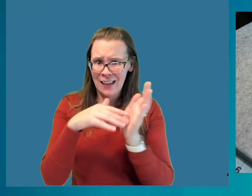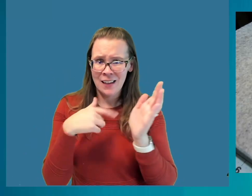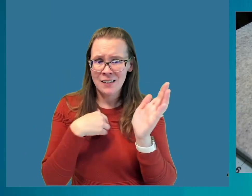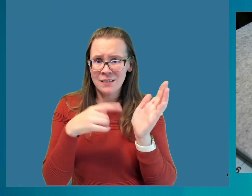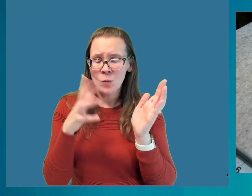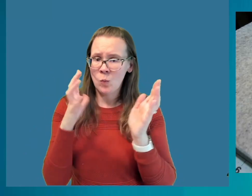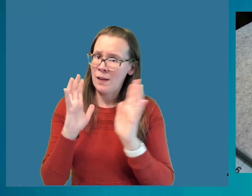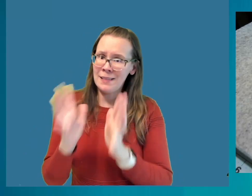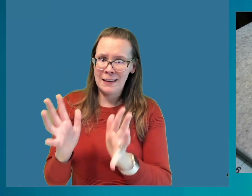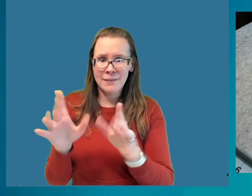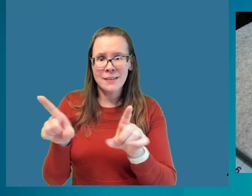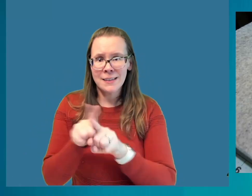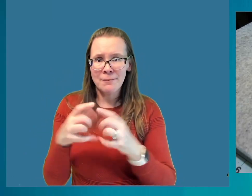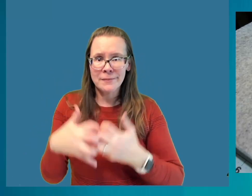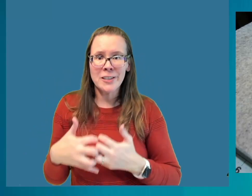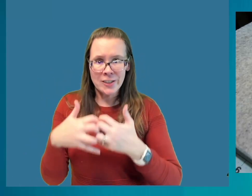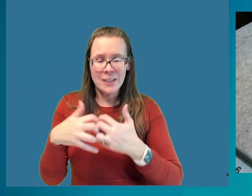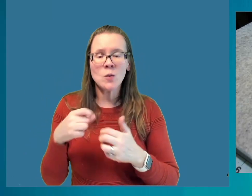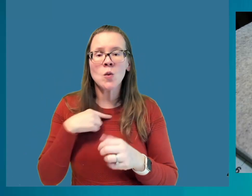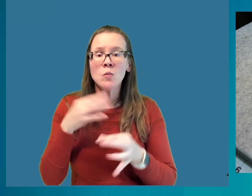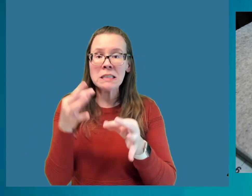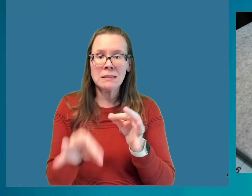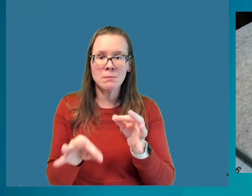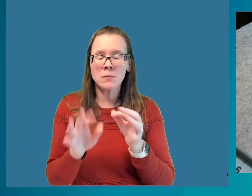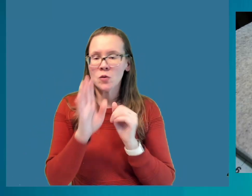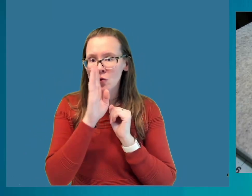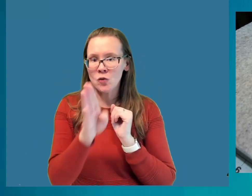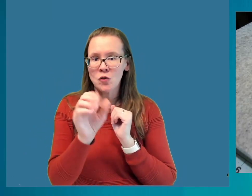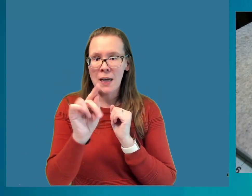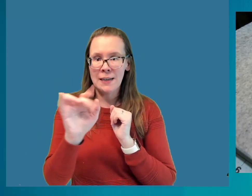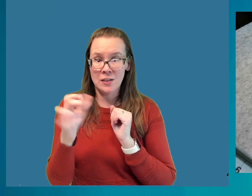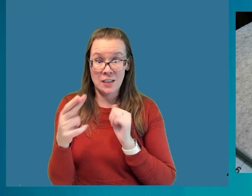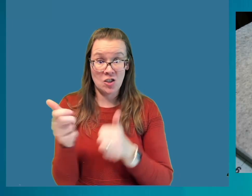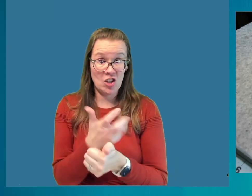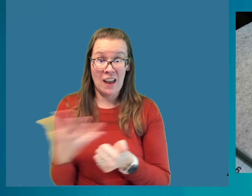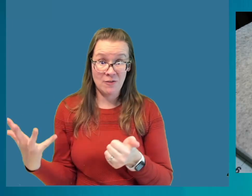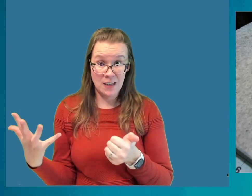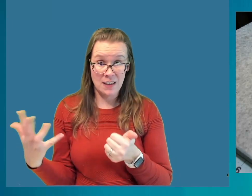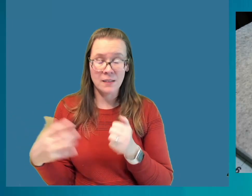free to play and experiment with your machine; even using different embroidery stitches.